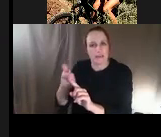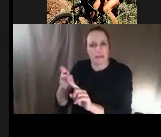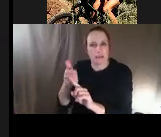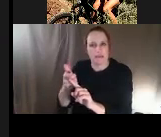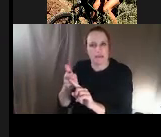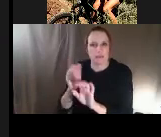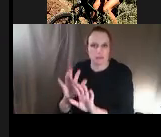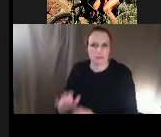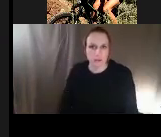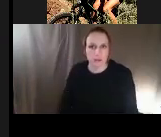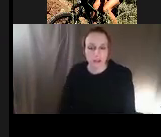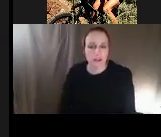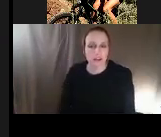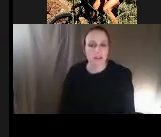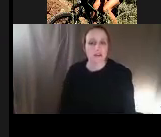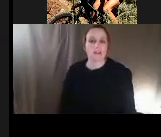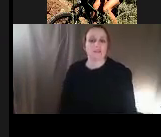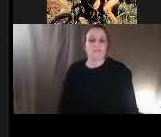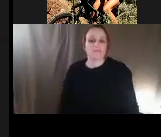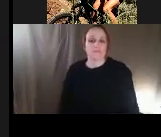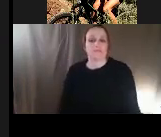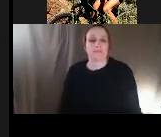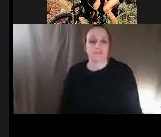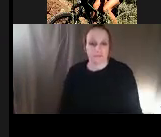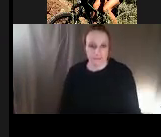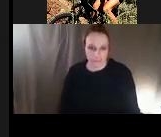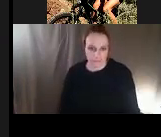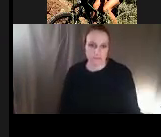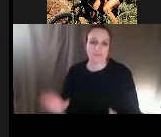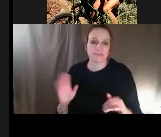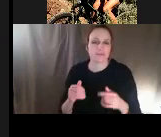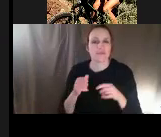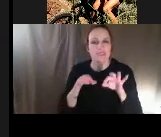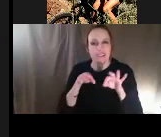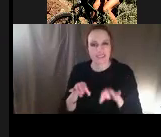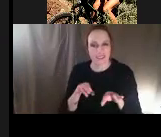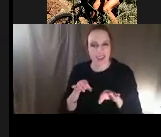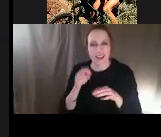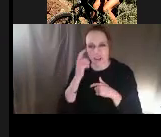Again, assuming you really also recognize trauma, I want to just at least, let's define trauma a little bit here.